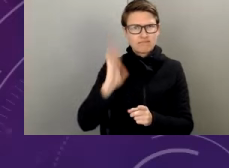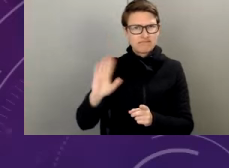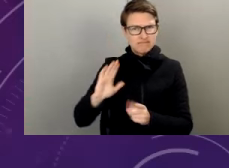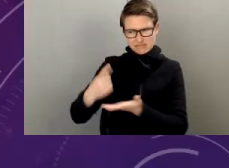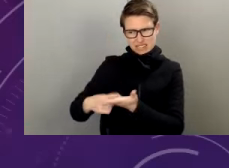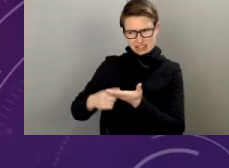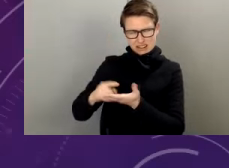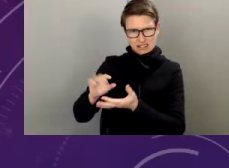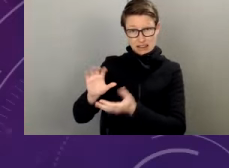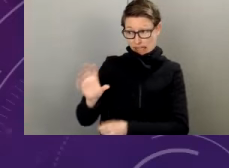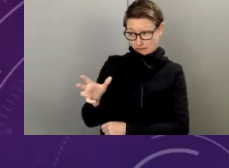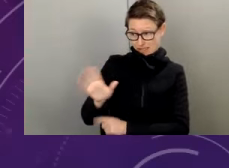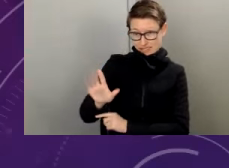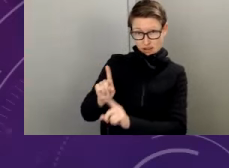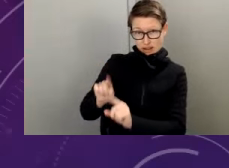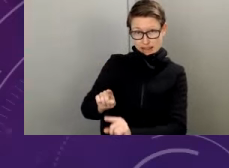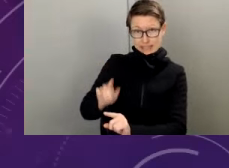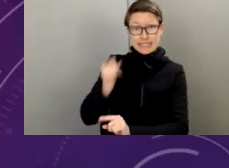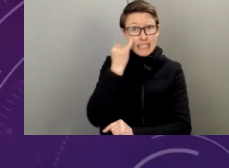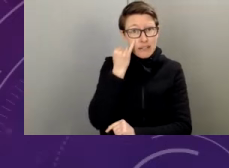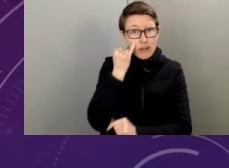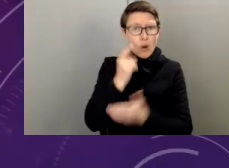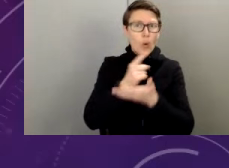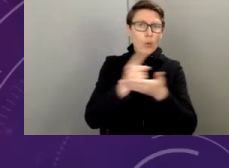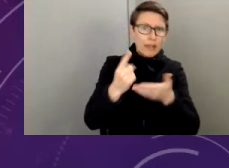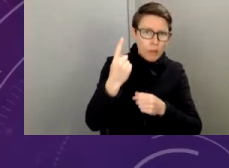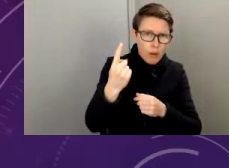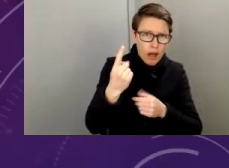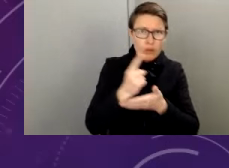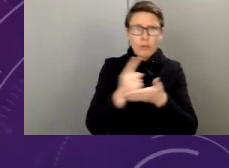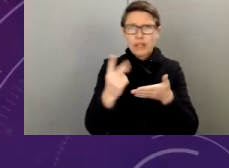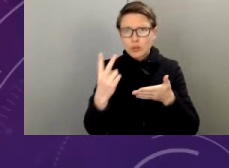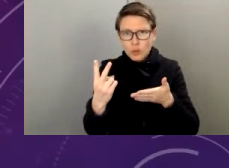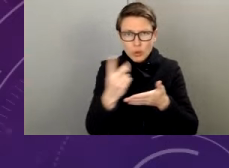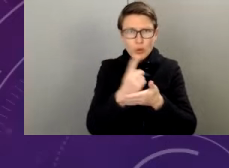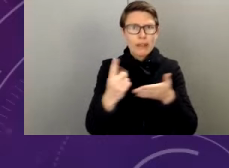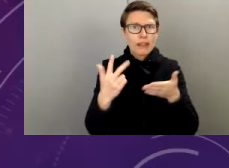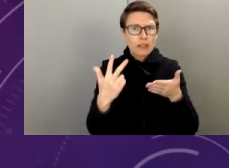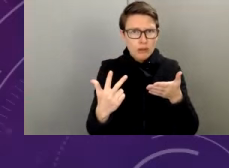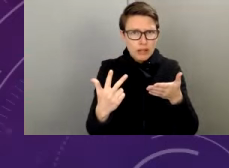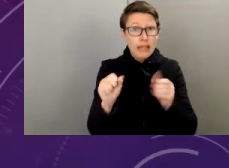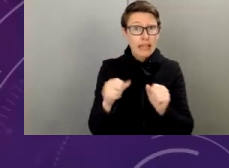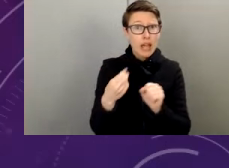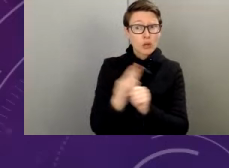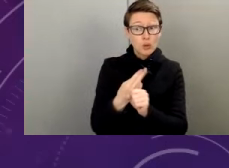if there's a week one or week two, week three used, a key can be used with the dates of what those weeks are.